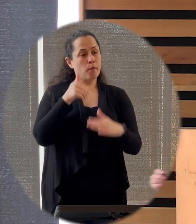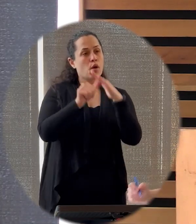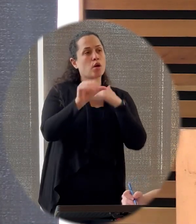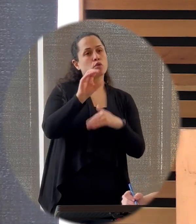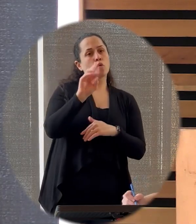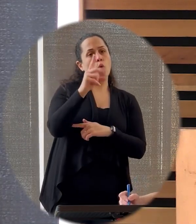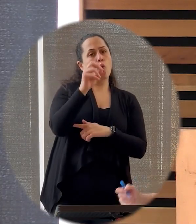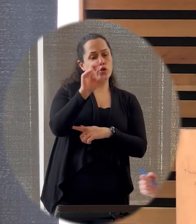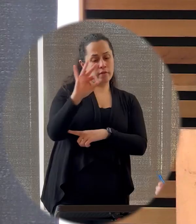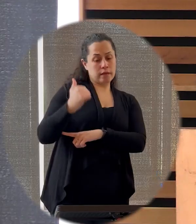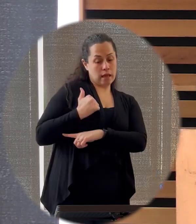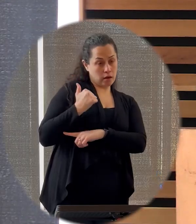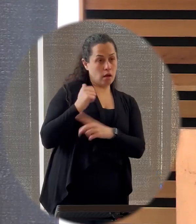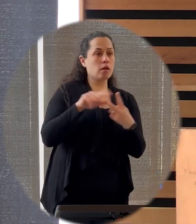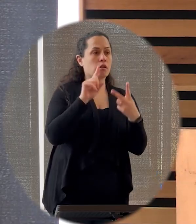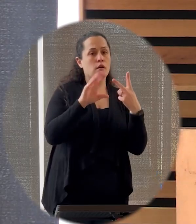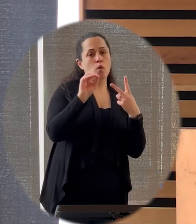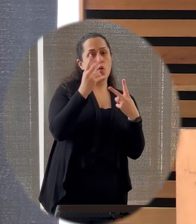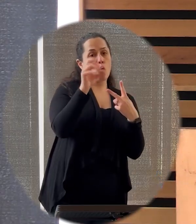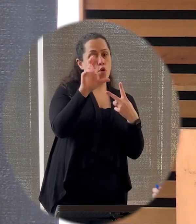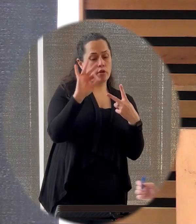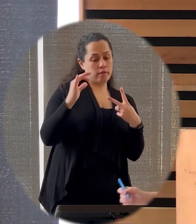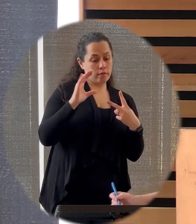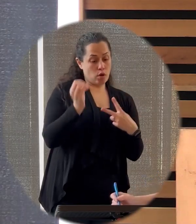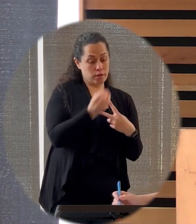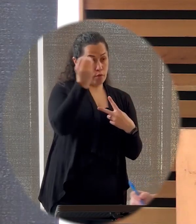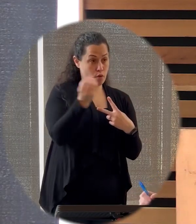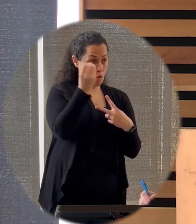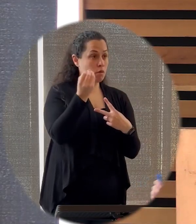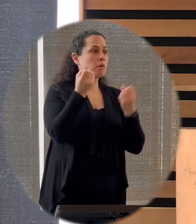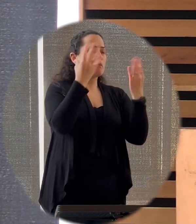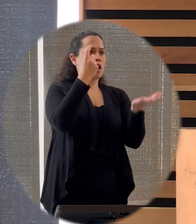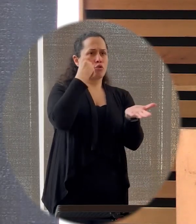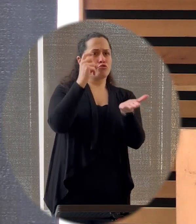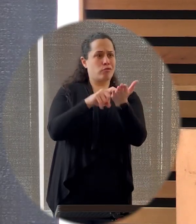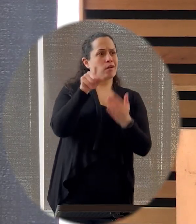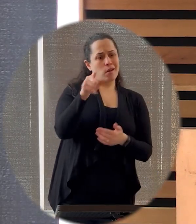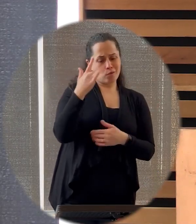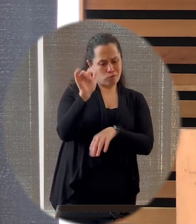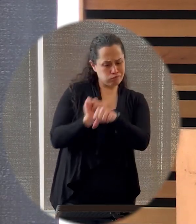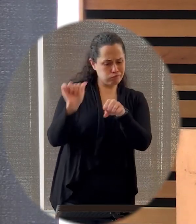Order of Canada and the Order of Ontario and is widely recognized for her work advancing inclusion